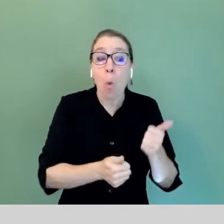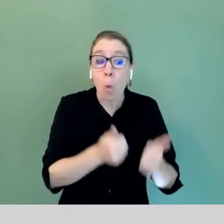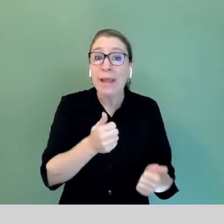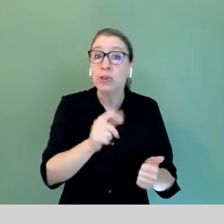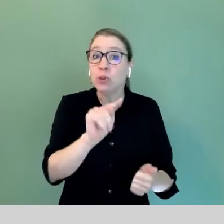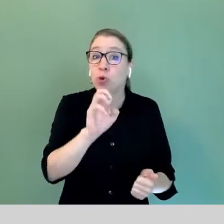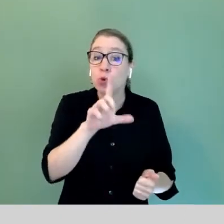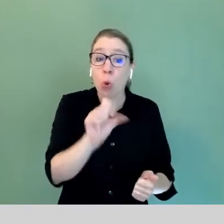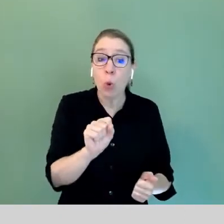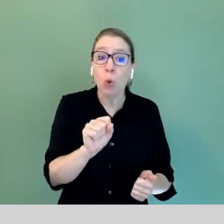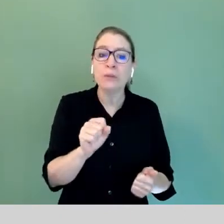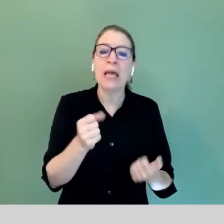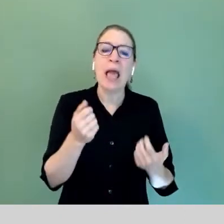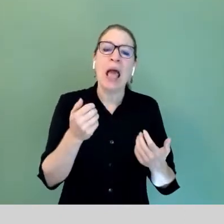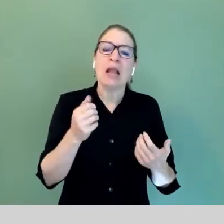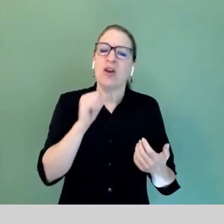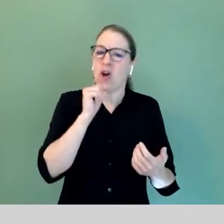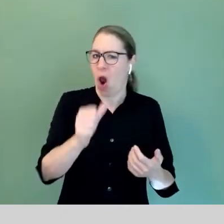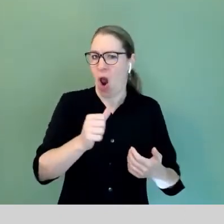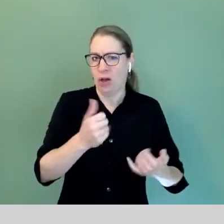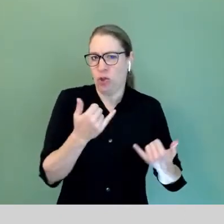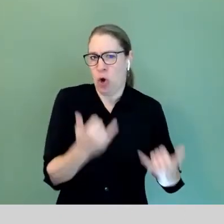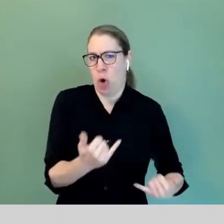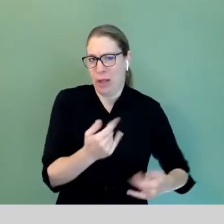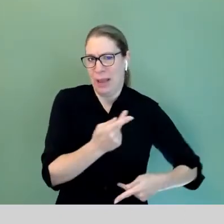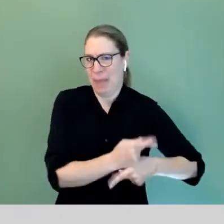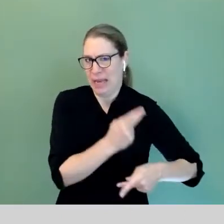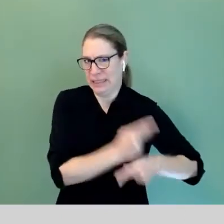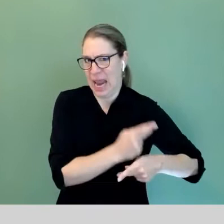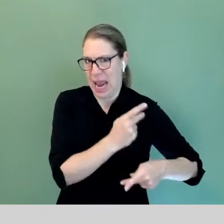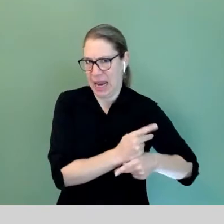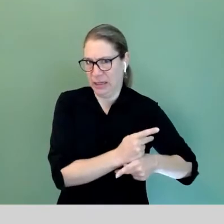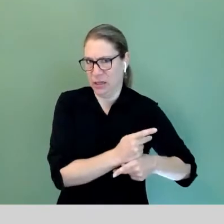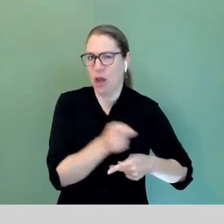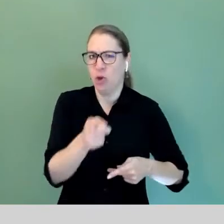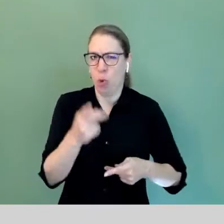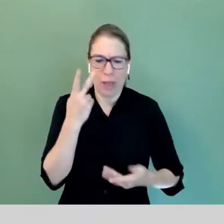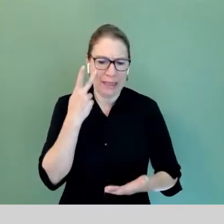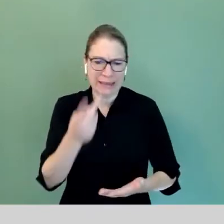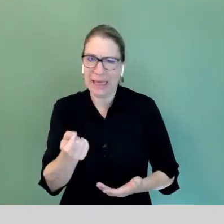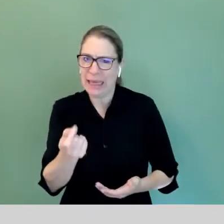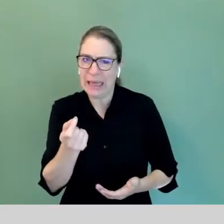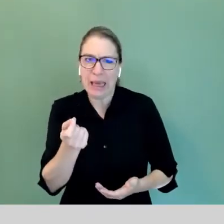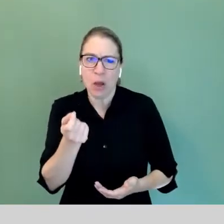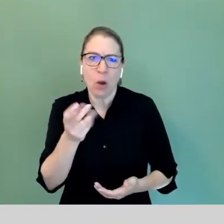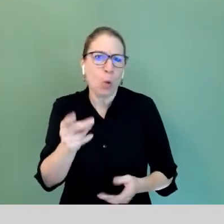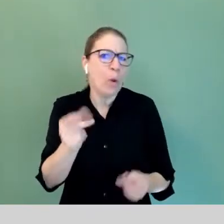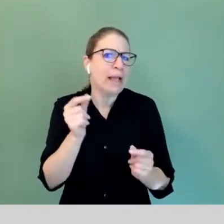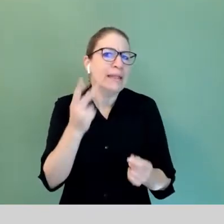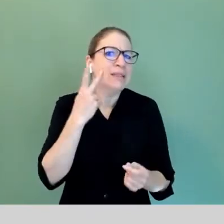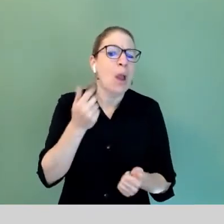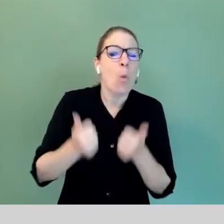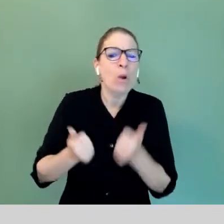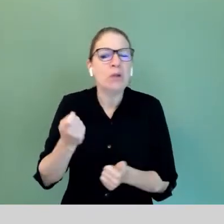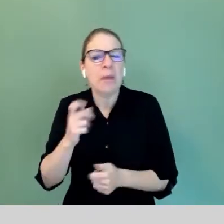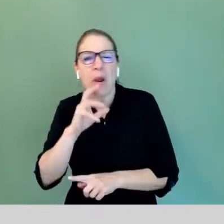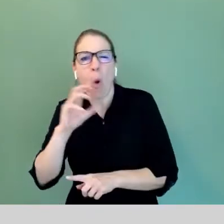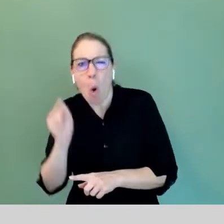with an asterisk, just so you know, which ones are actually kind of still active and which ones might be a little bit older at this point.